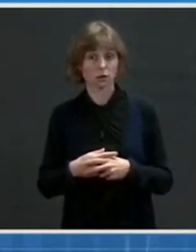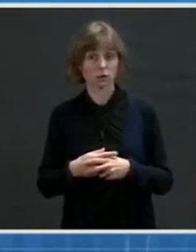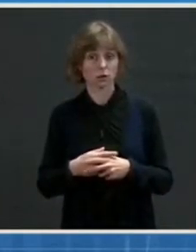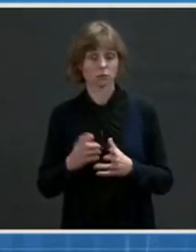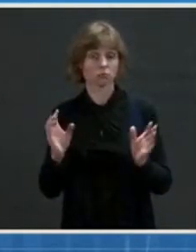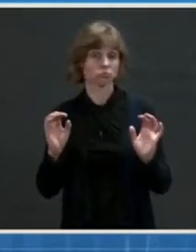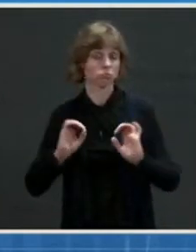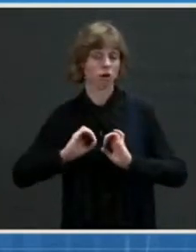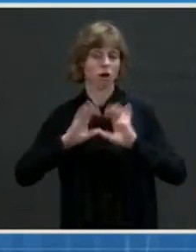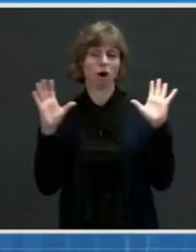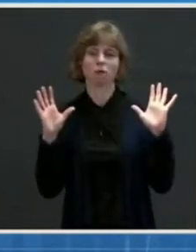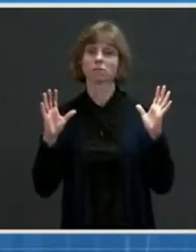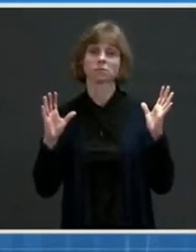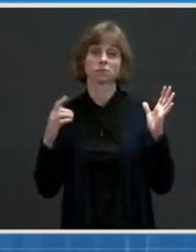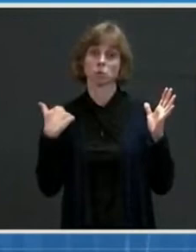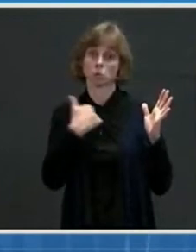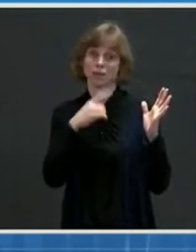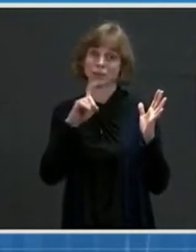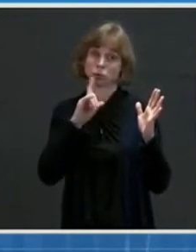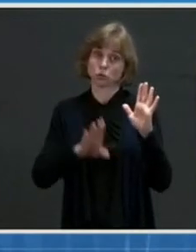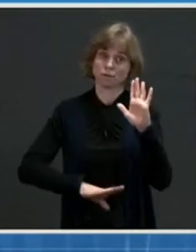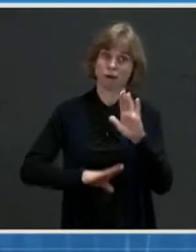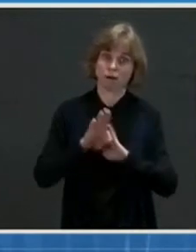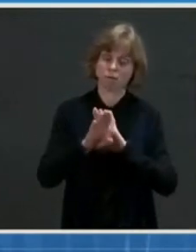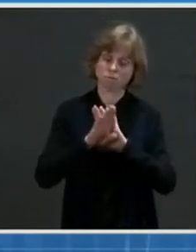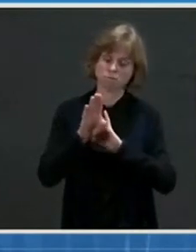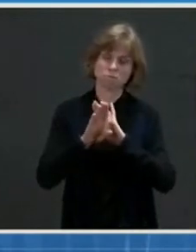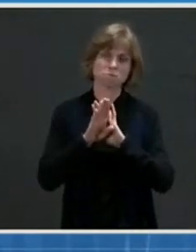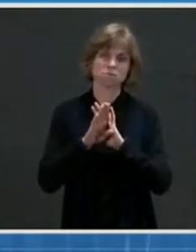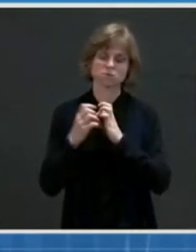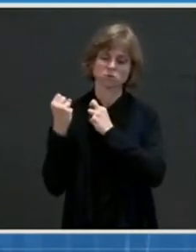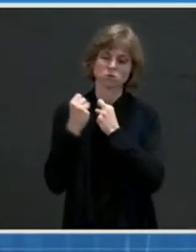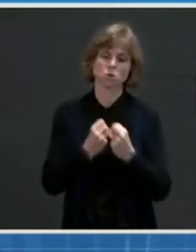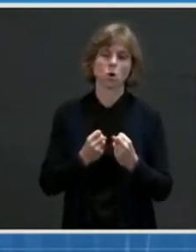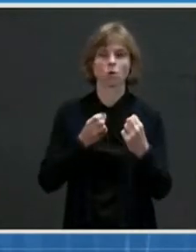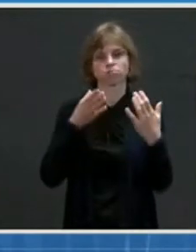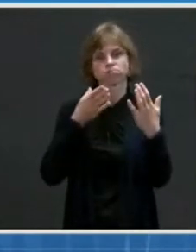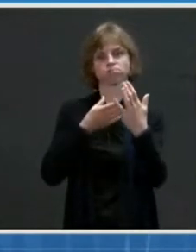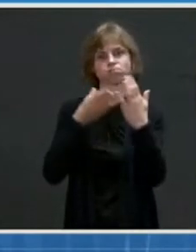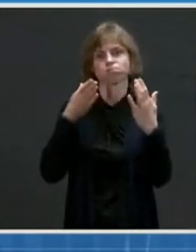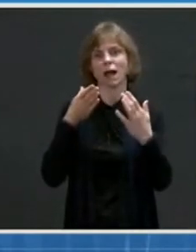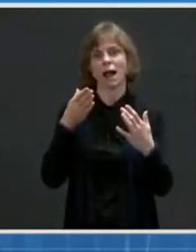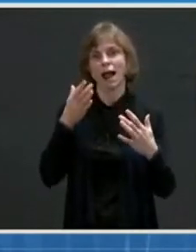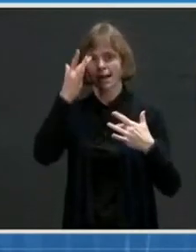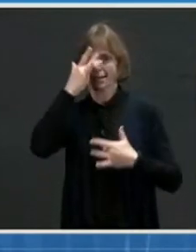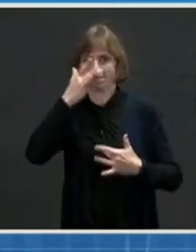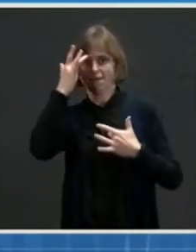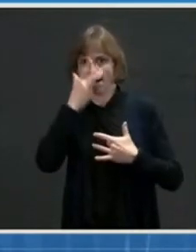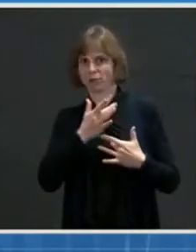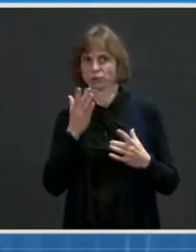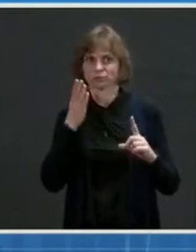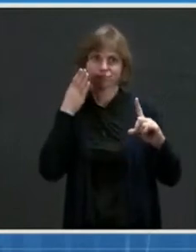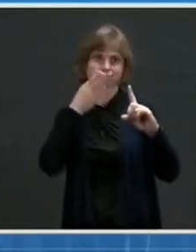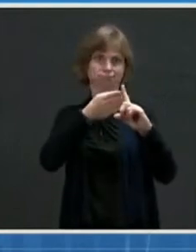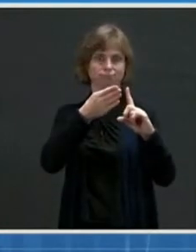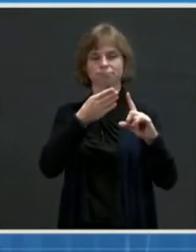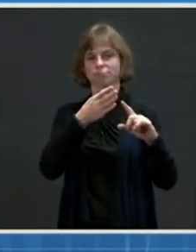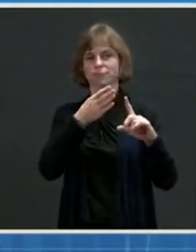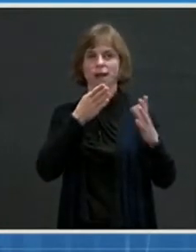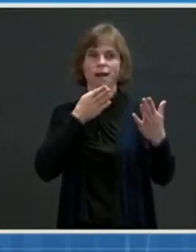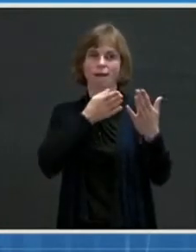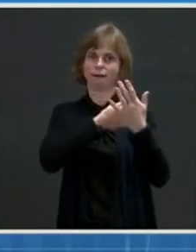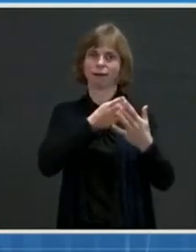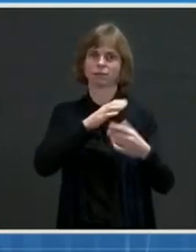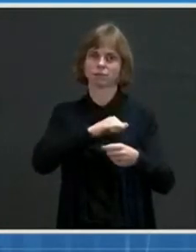TO DO LOOKING FORWARD AND THE